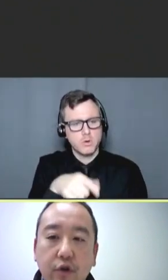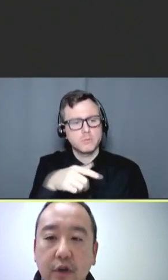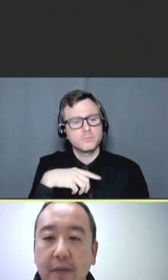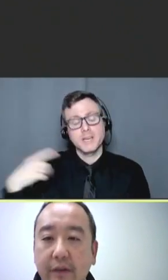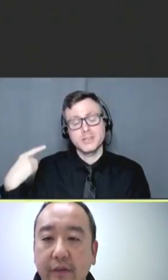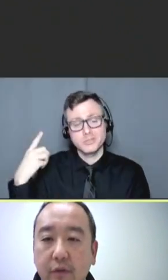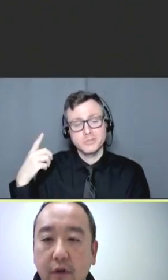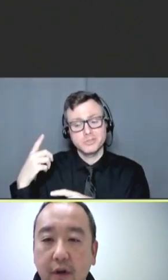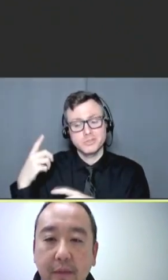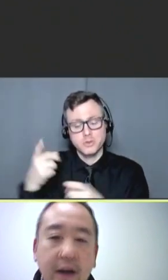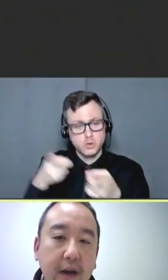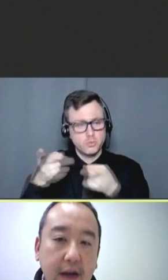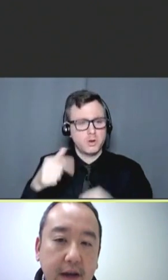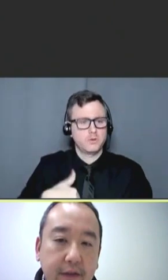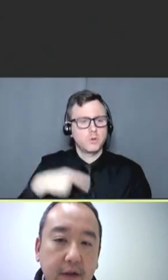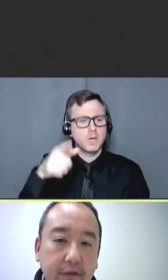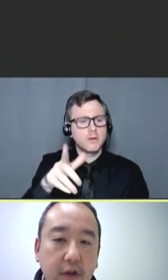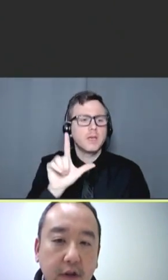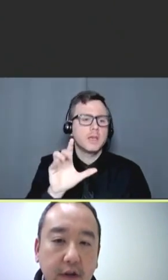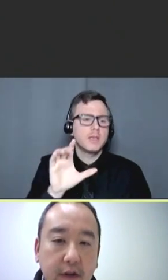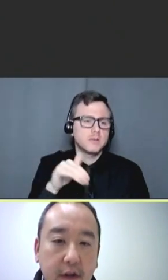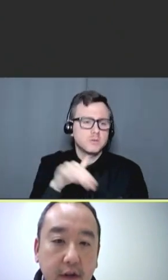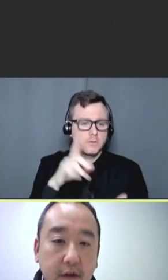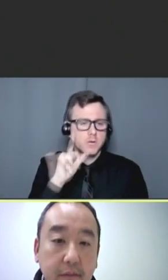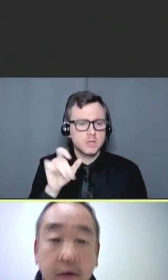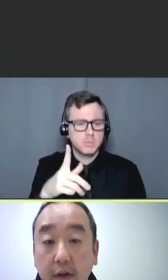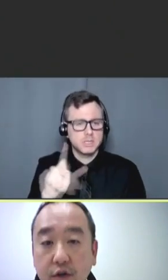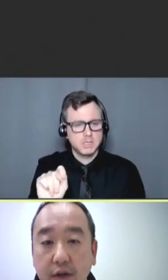surgery and medicine program at the Cleveland Clinic and I'm clinically